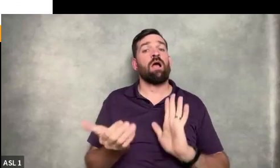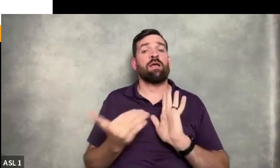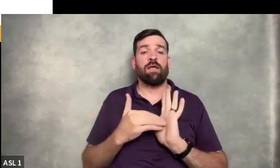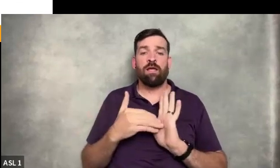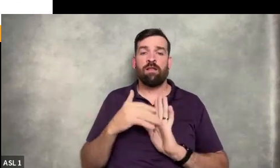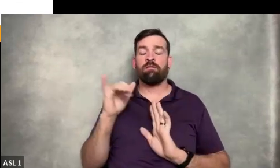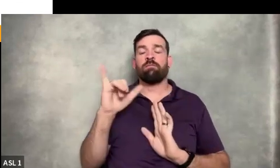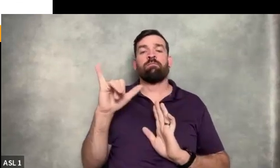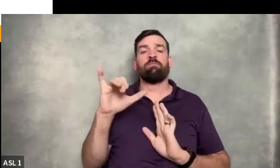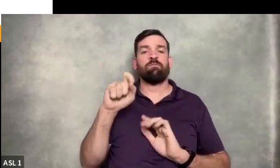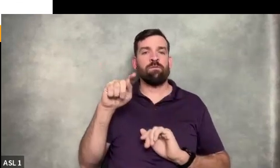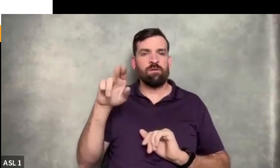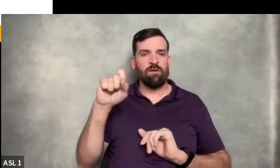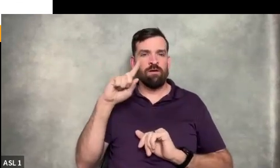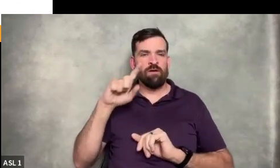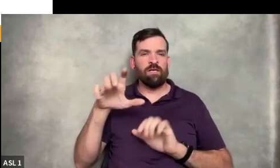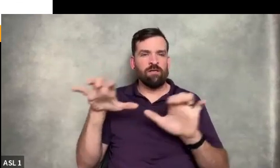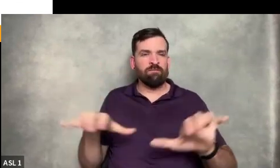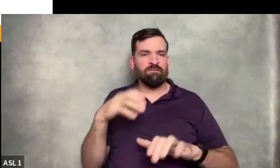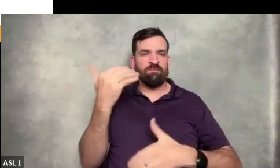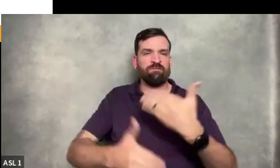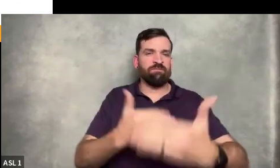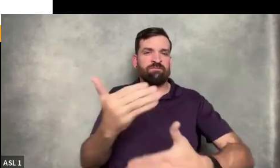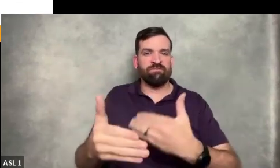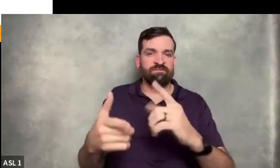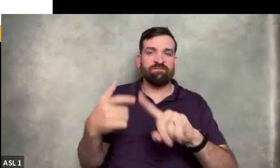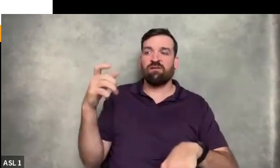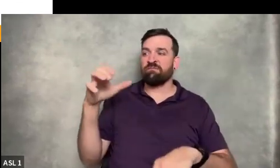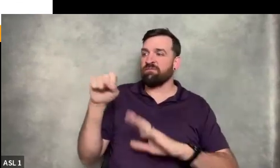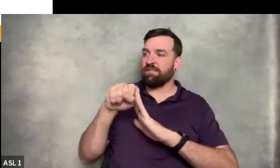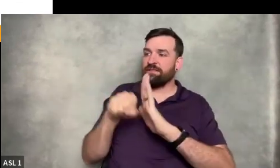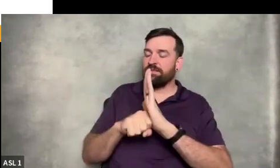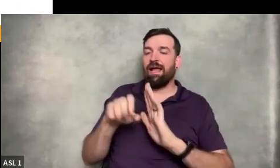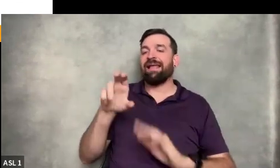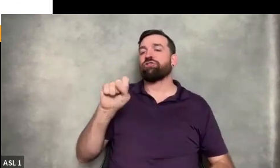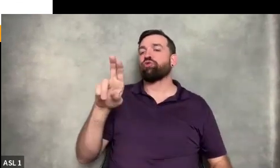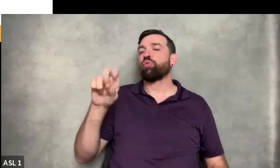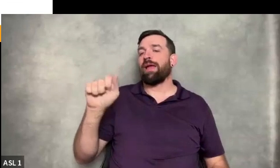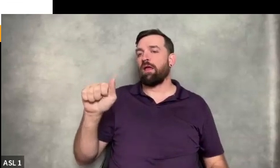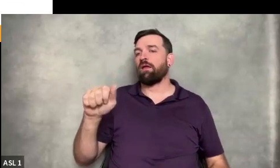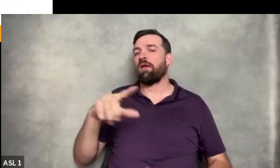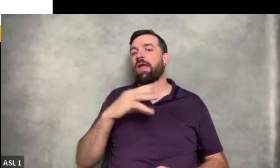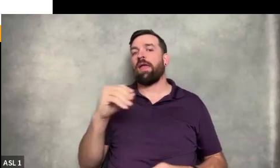the action steps to be taken by the state unit on aging and when they when it believes it has